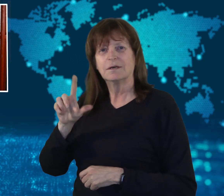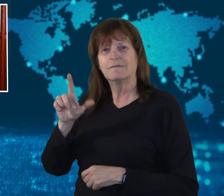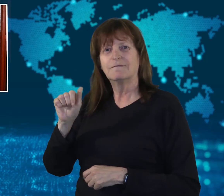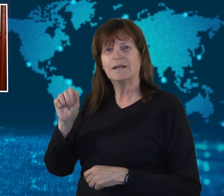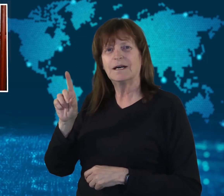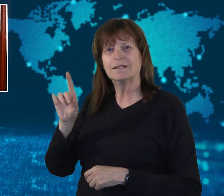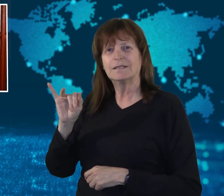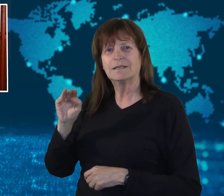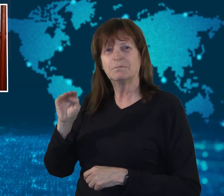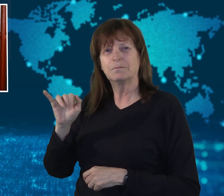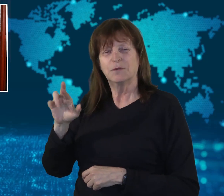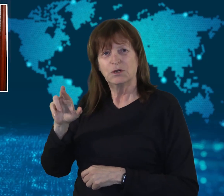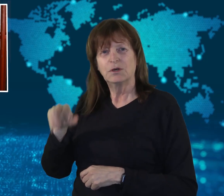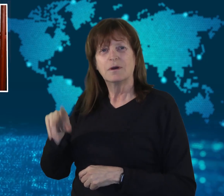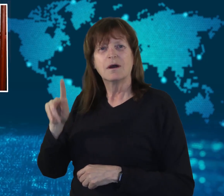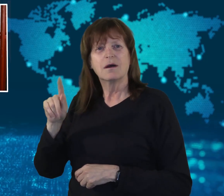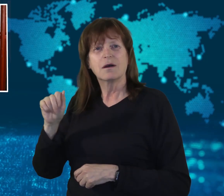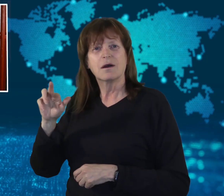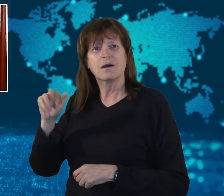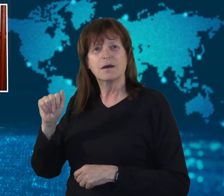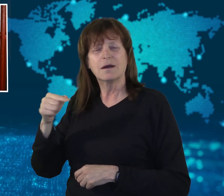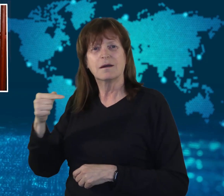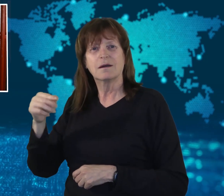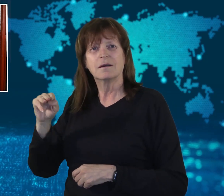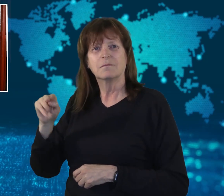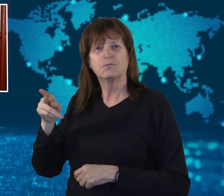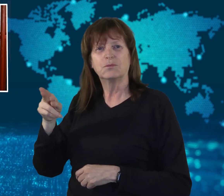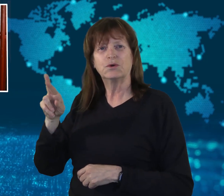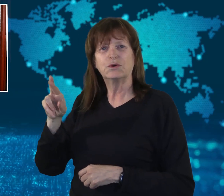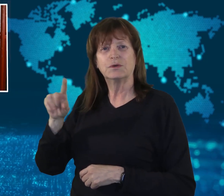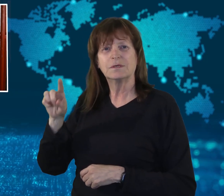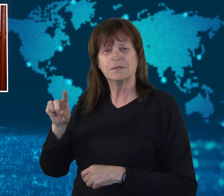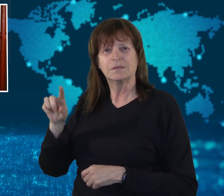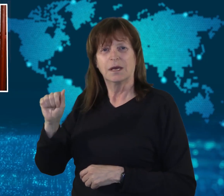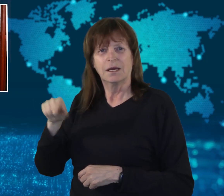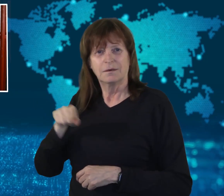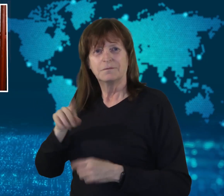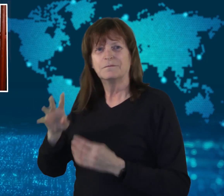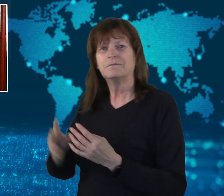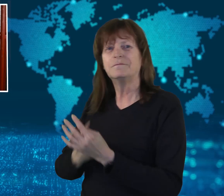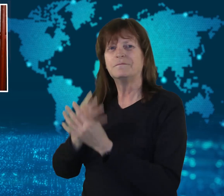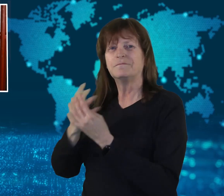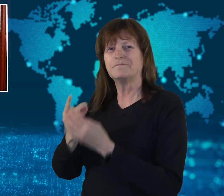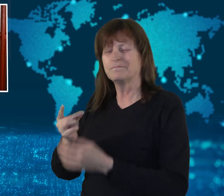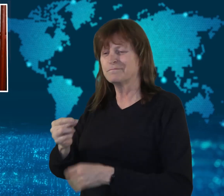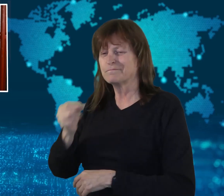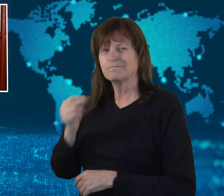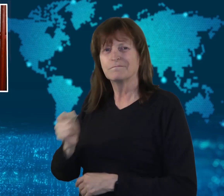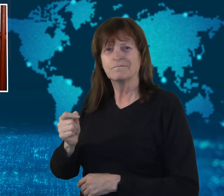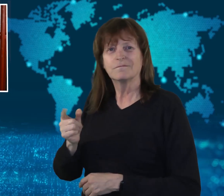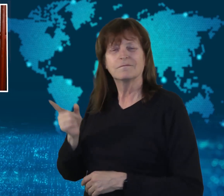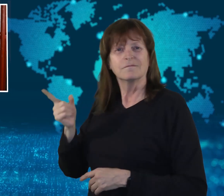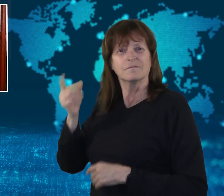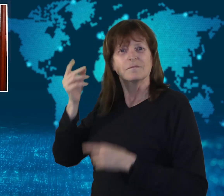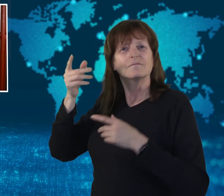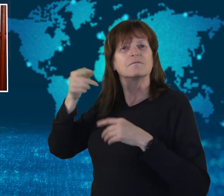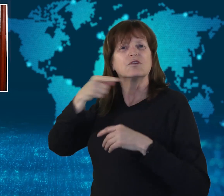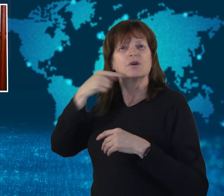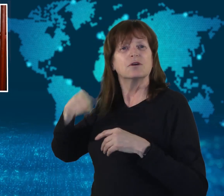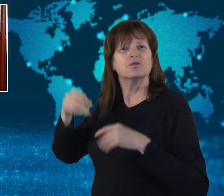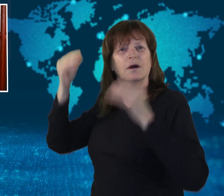A Russian/British journalist, Vladimir Kara-Murza, was sentenced quickly by